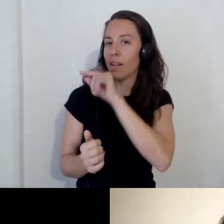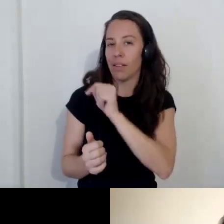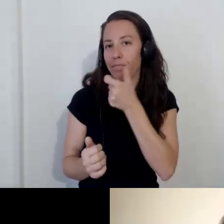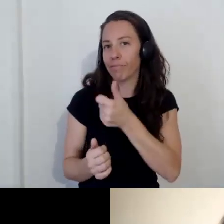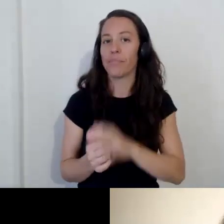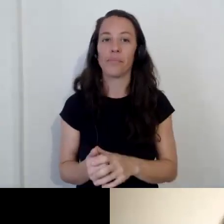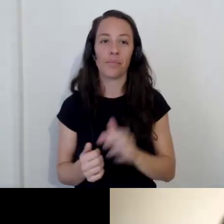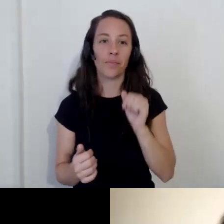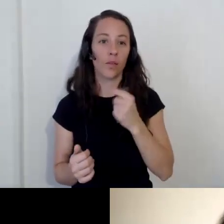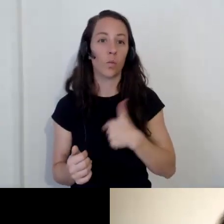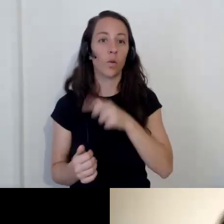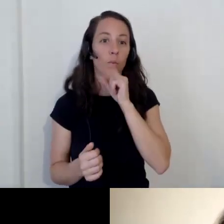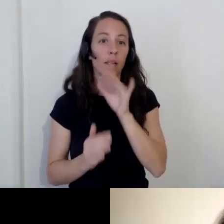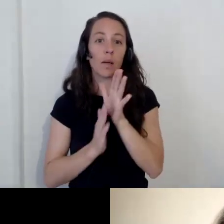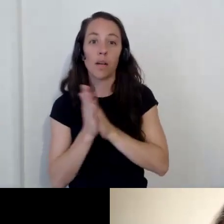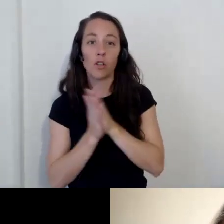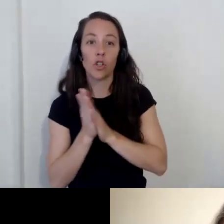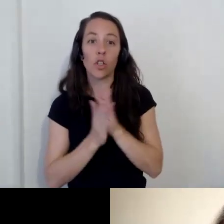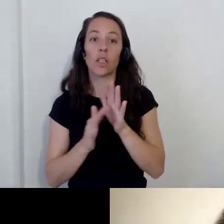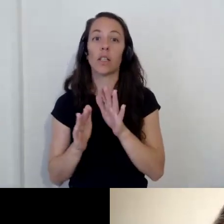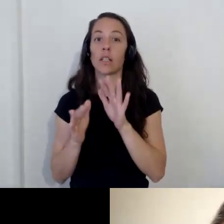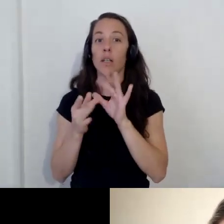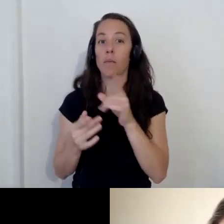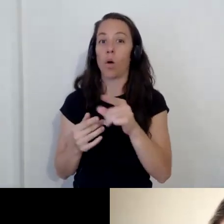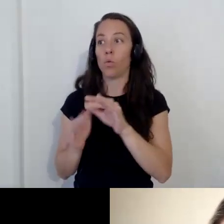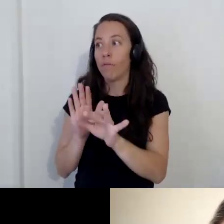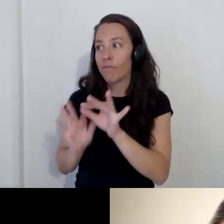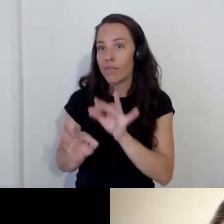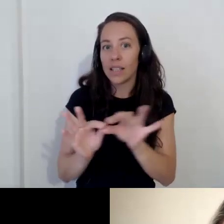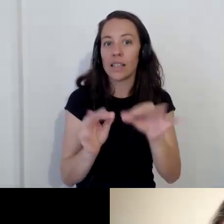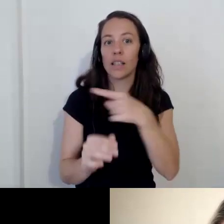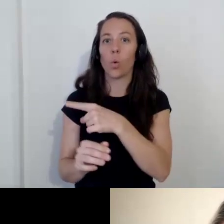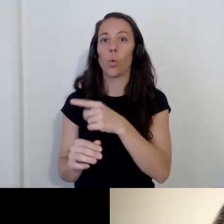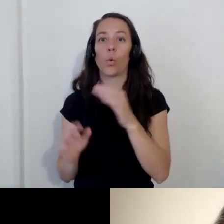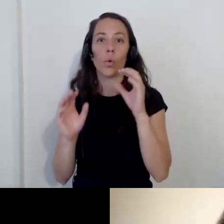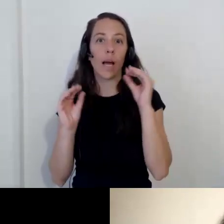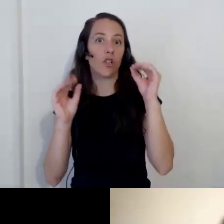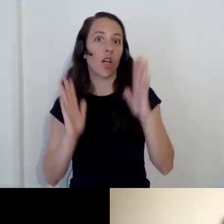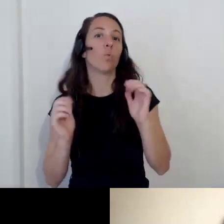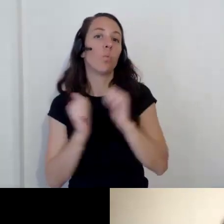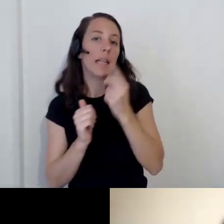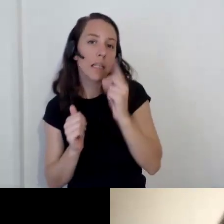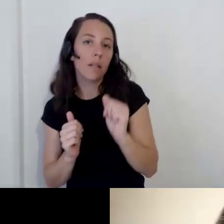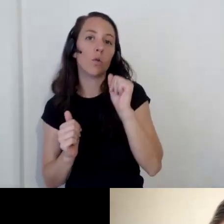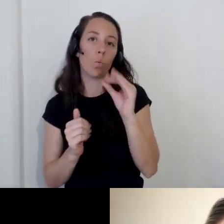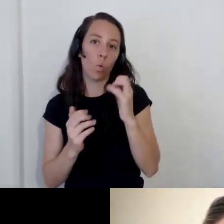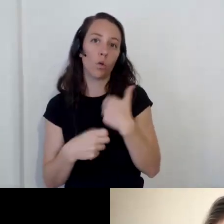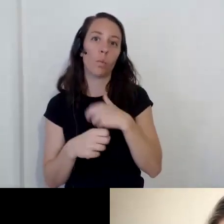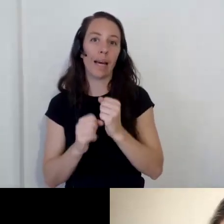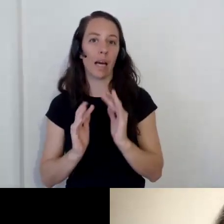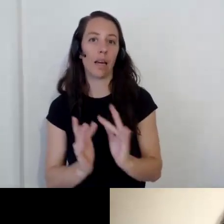We are passionate about finding Disabled educators specifically. We want Disabled role models and